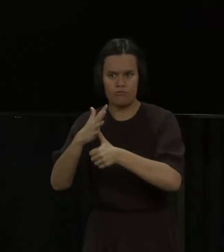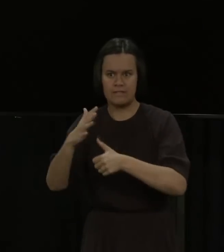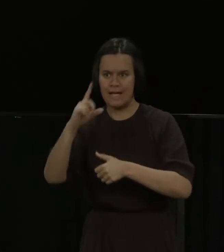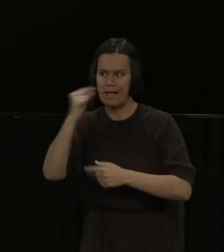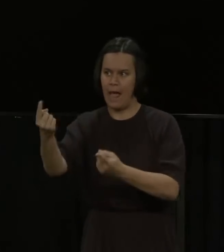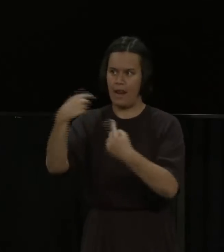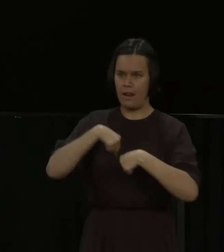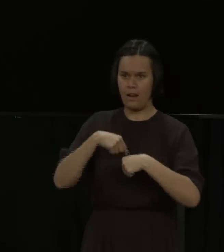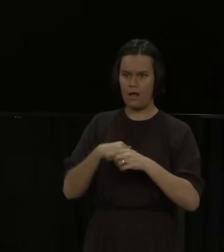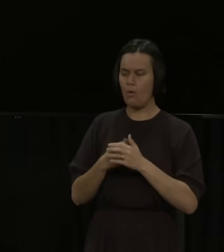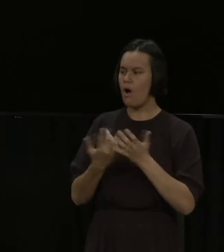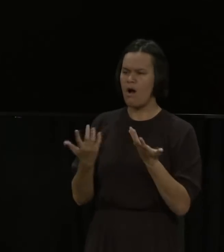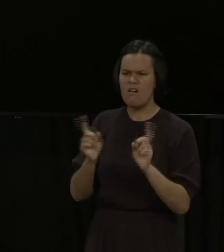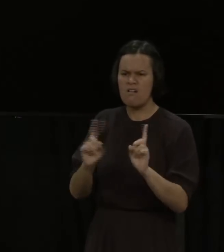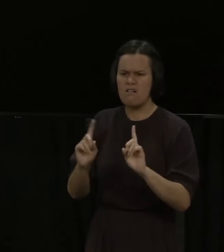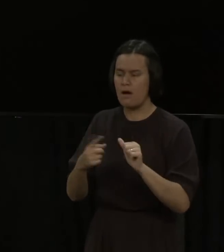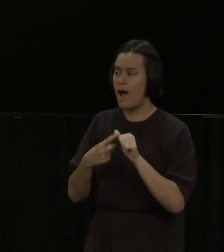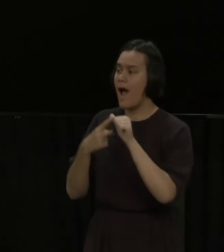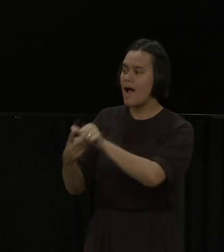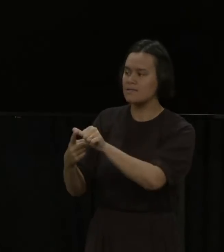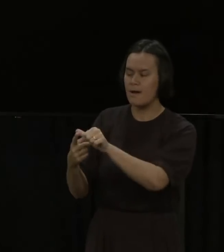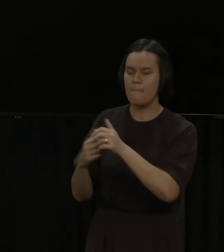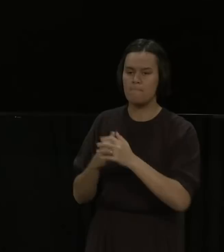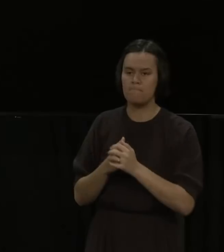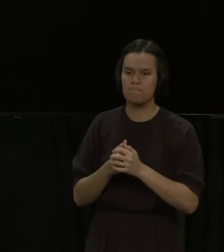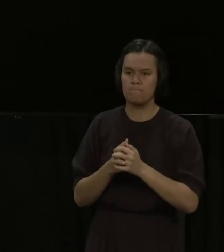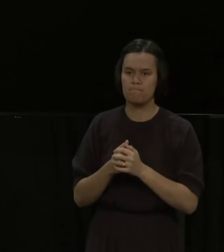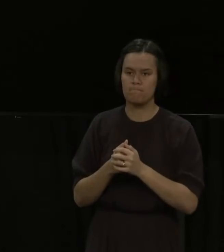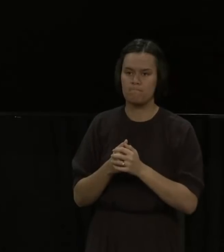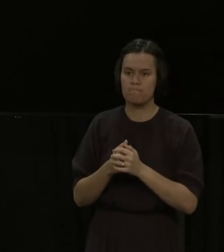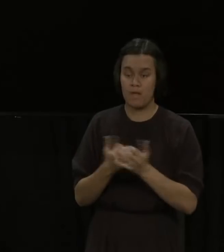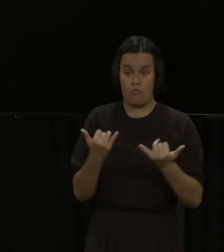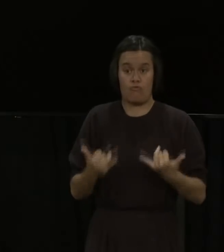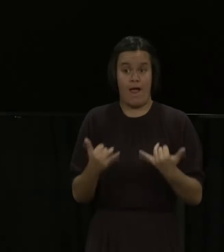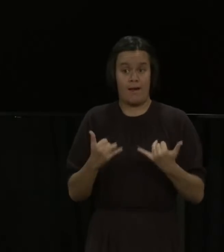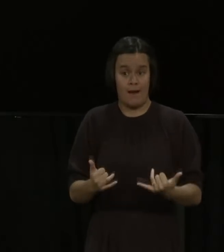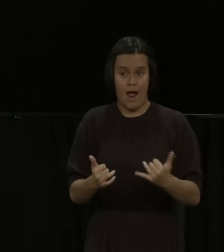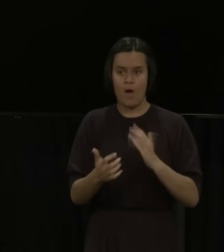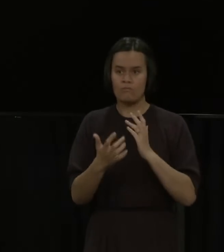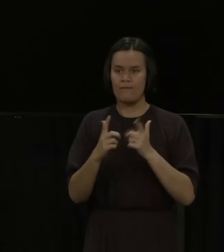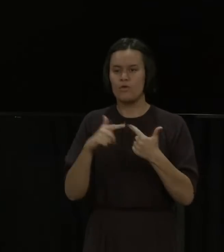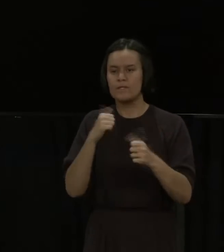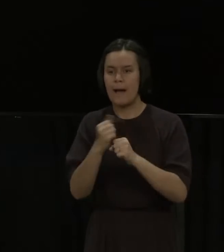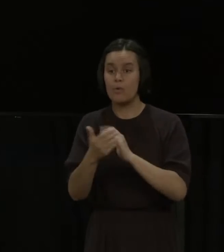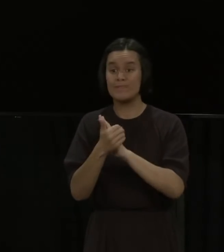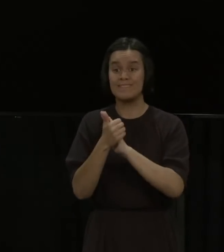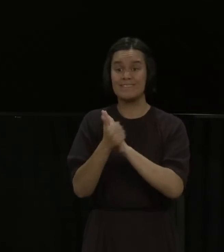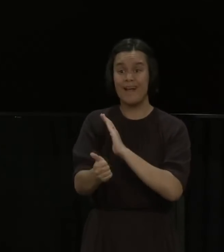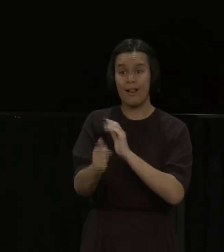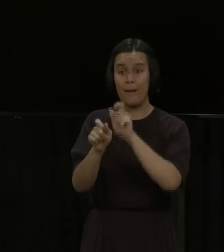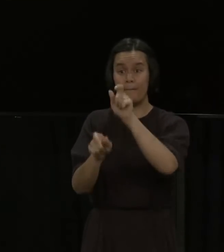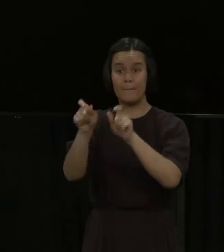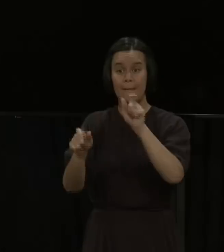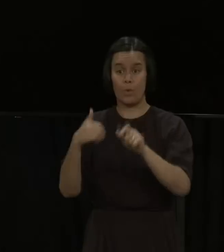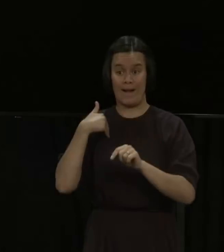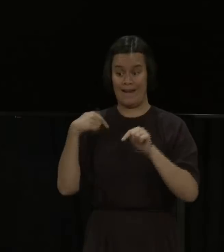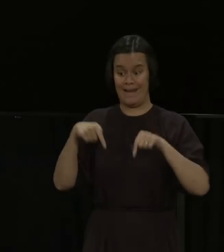in the skills shortage categor. One of the things about